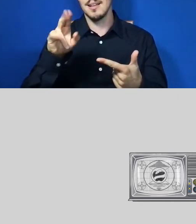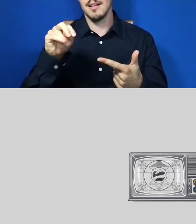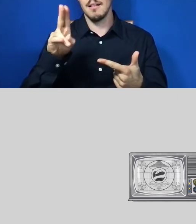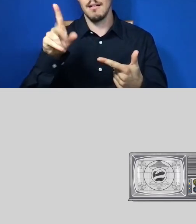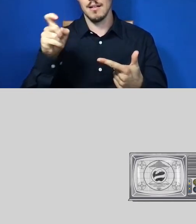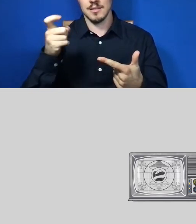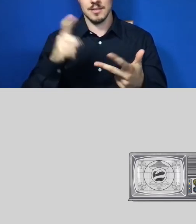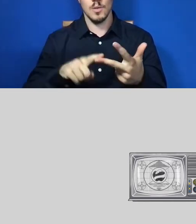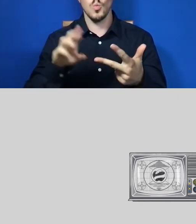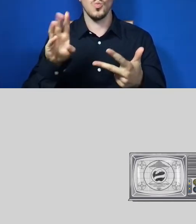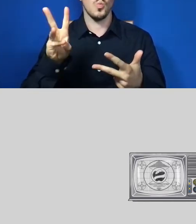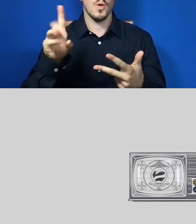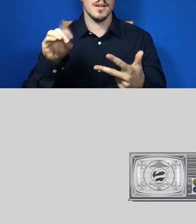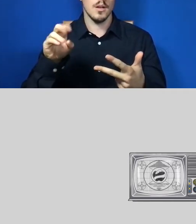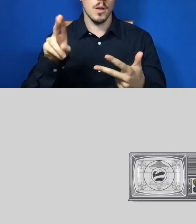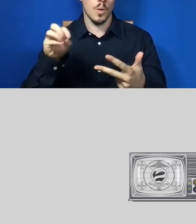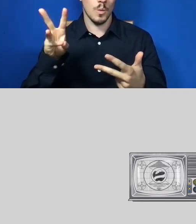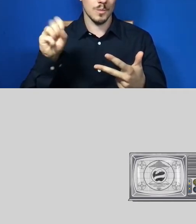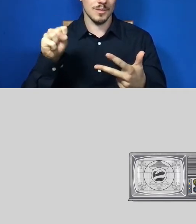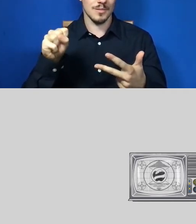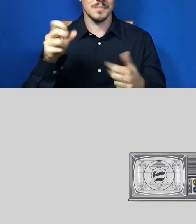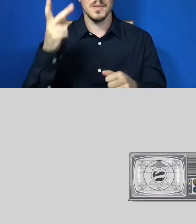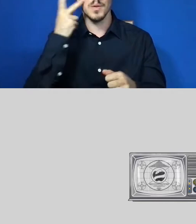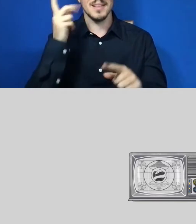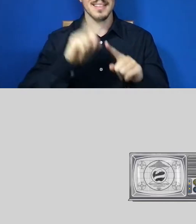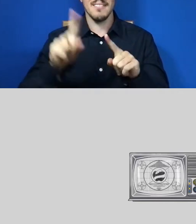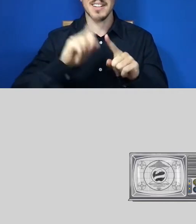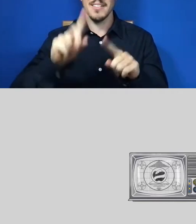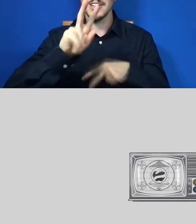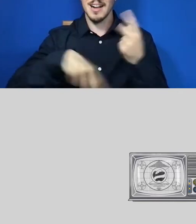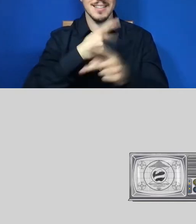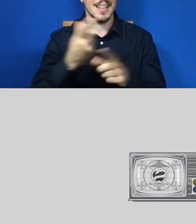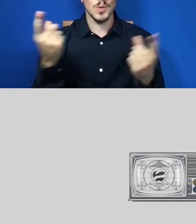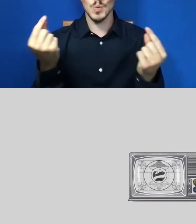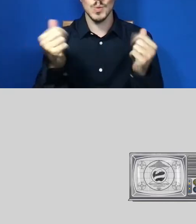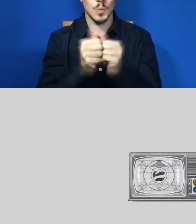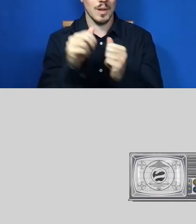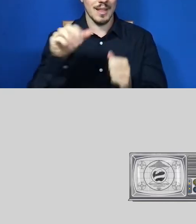You can see here all the operations you can do with Anaconda. Let's say, for example,